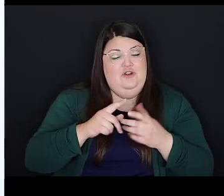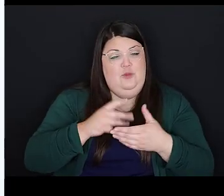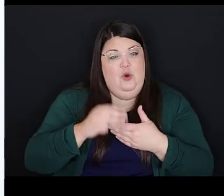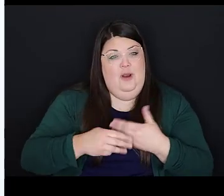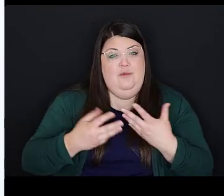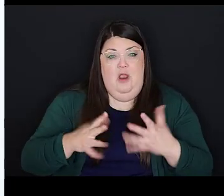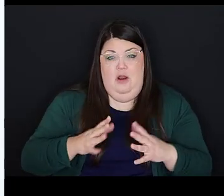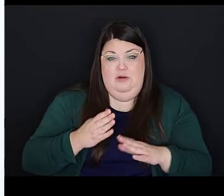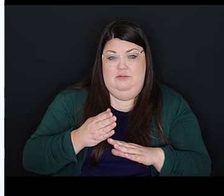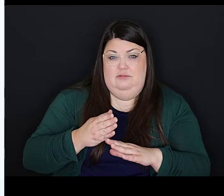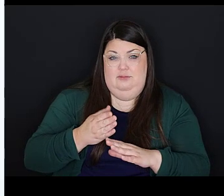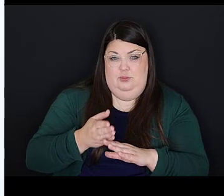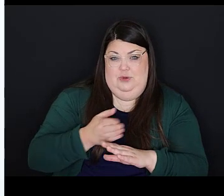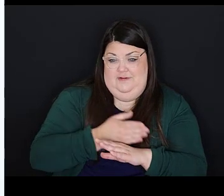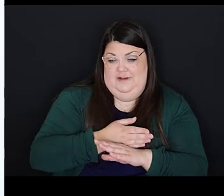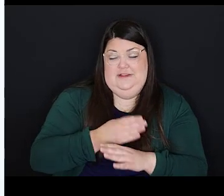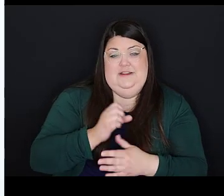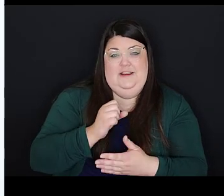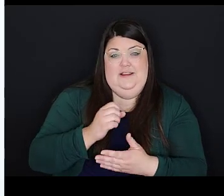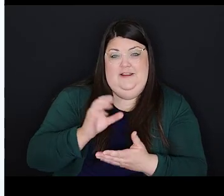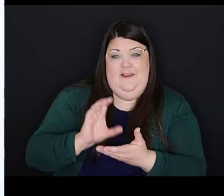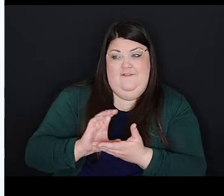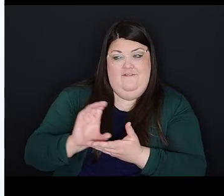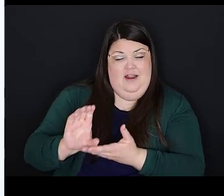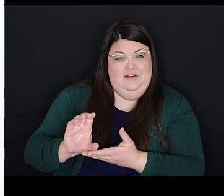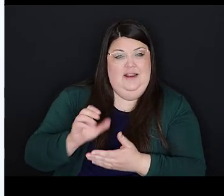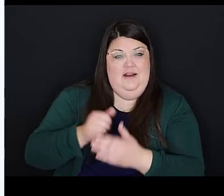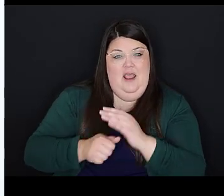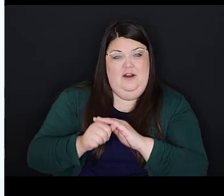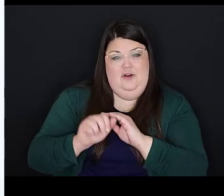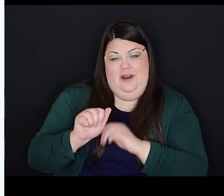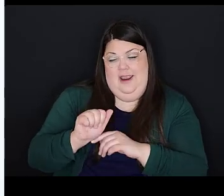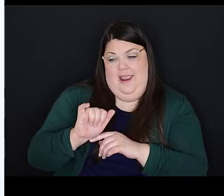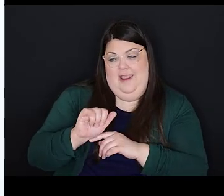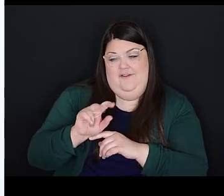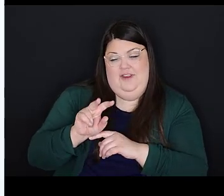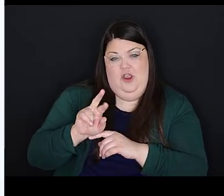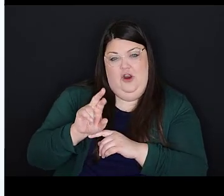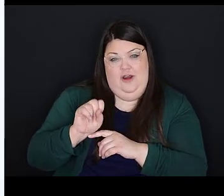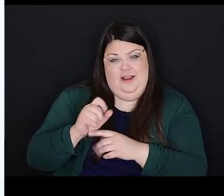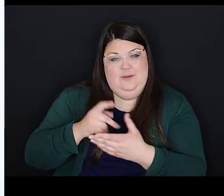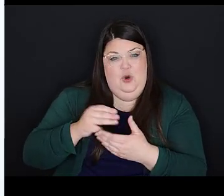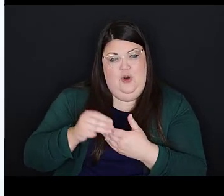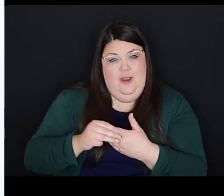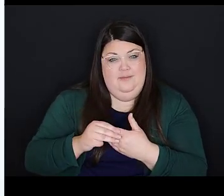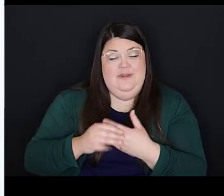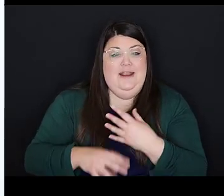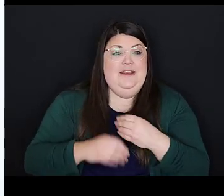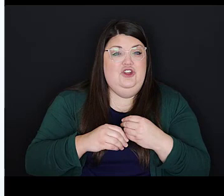have been previously funded under the AIVRS program. An additional 5 points are awarded